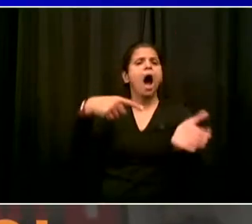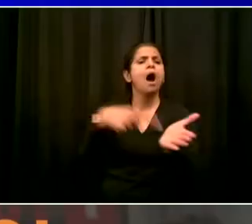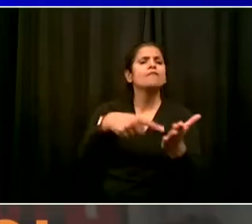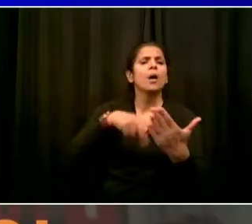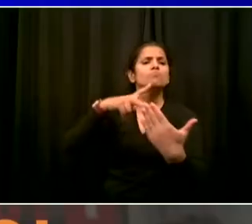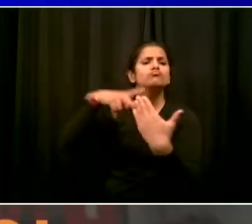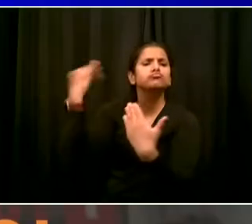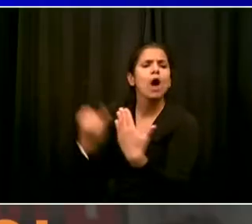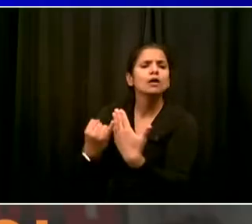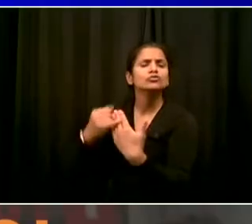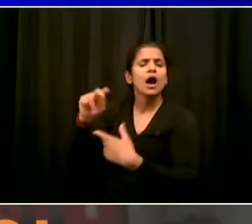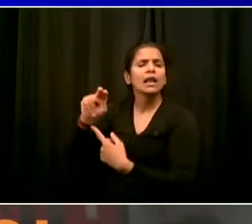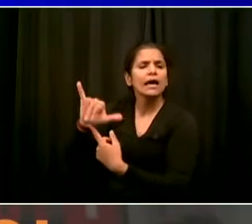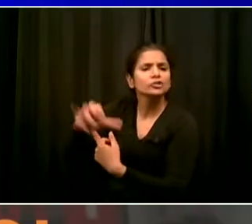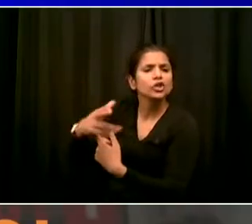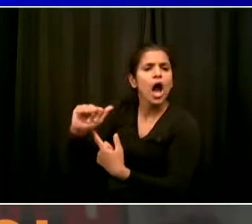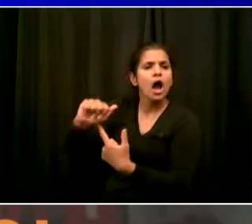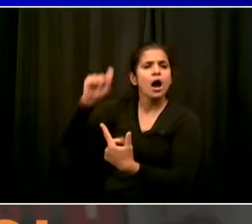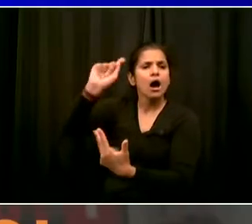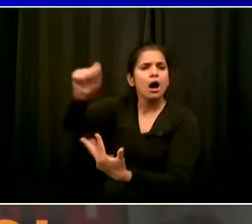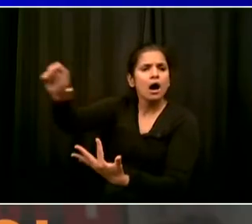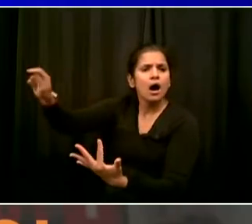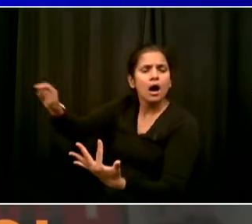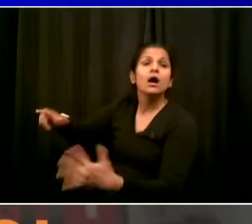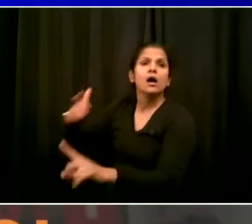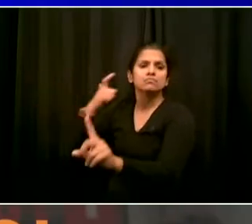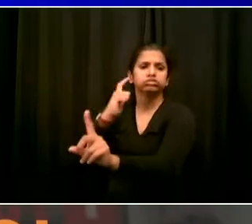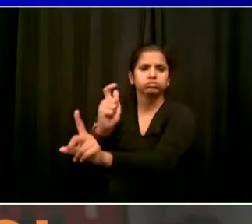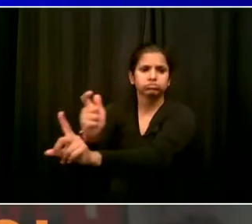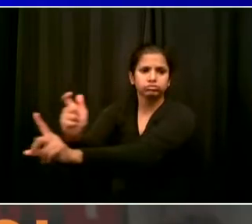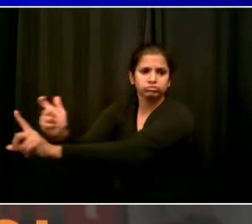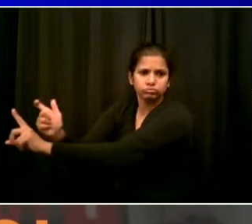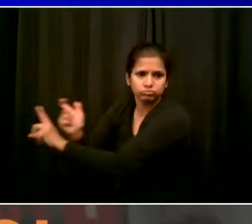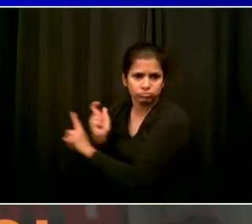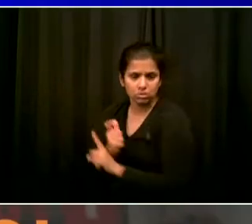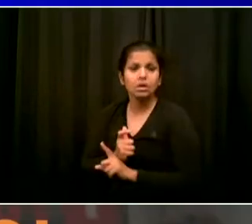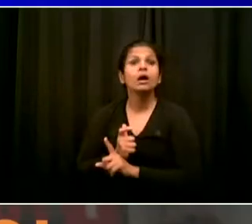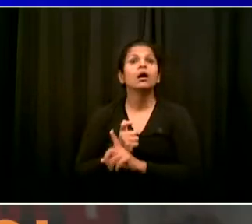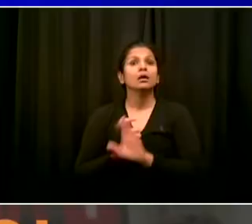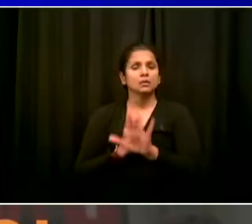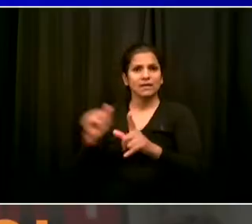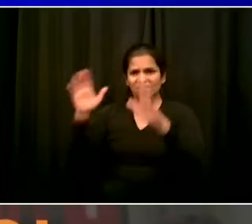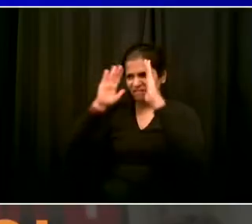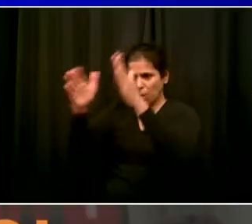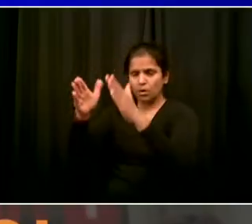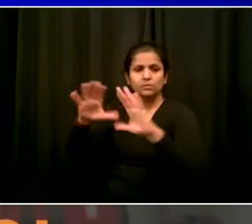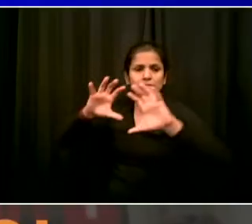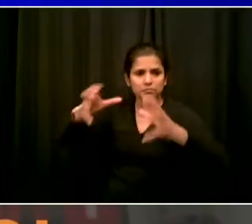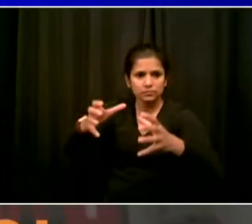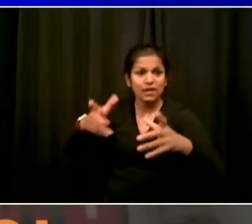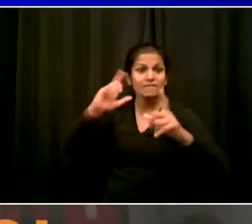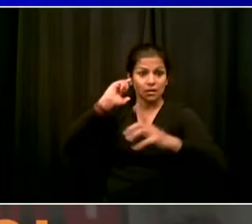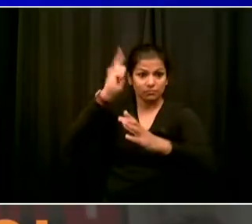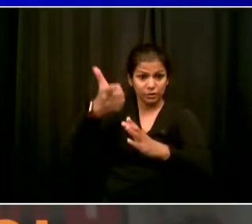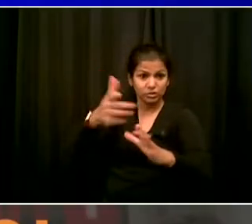PUBLIC HOUSING. BUT WE'RE GOING TO THROUGHOUT THIS PROCESS WORK ON THE FASTEST AND MOST EFFECTIVE DISTRIBUTIOON BECAUSE THE FASTER WE CAN MOVE